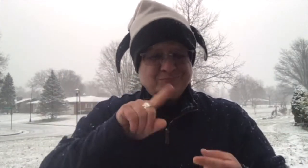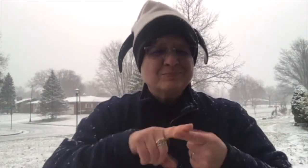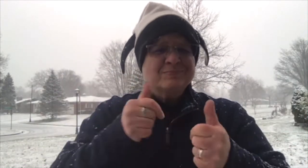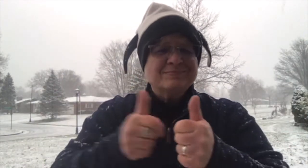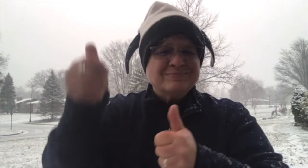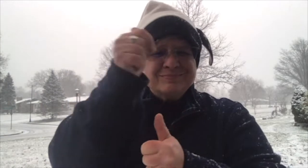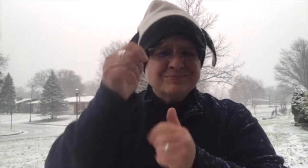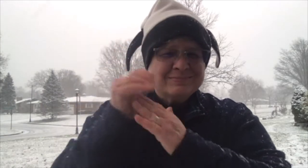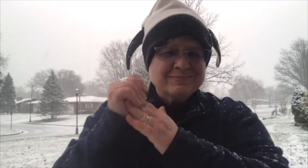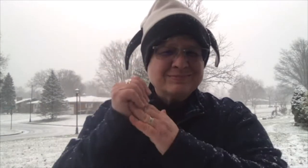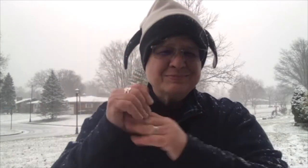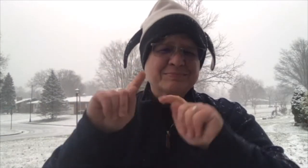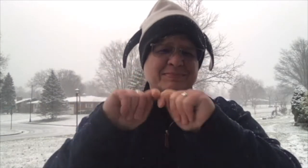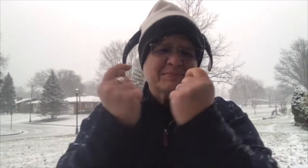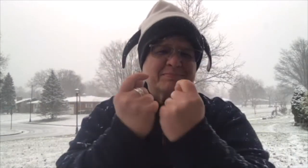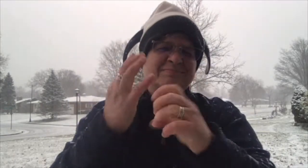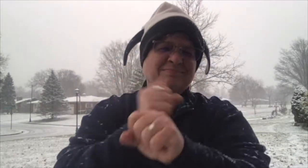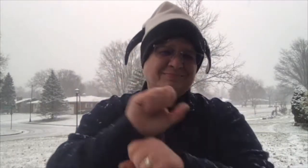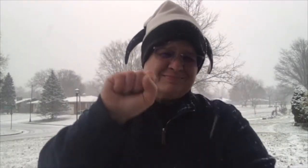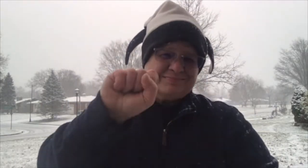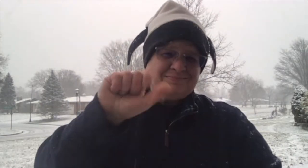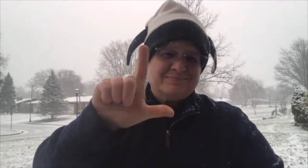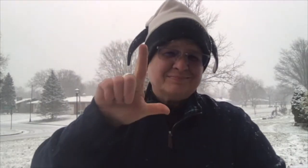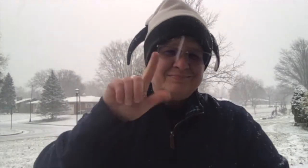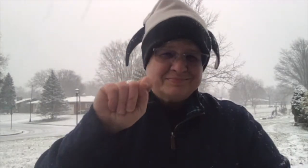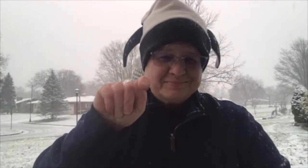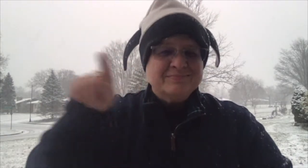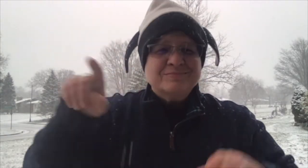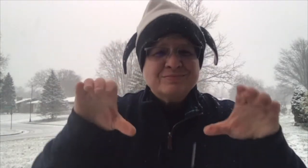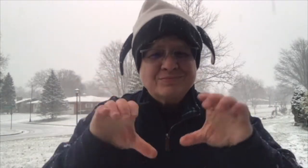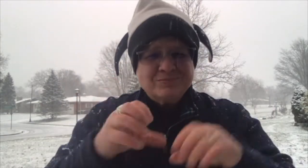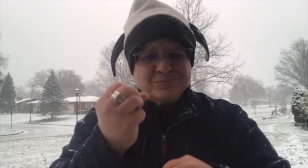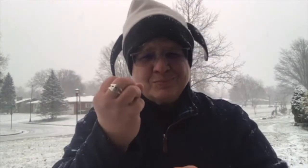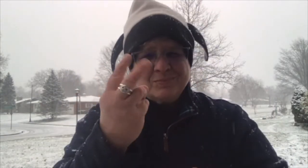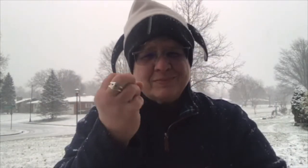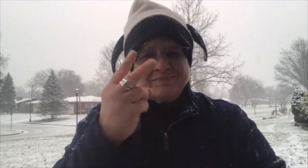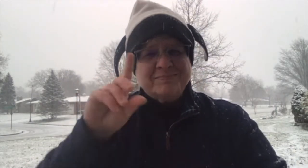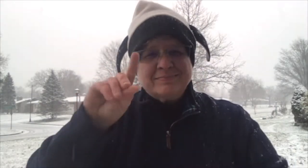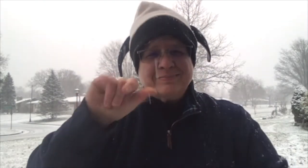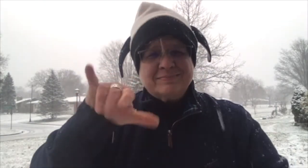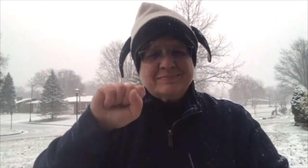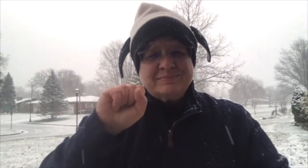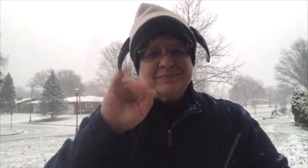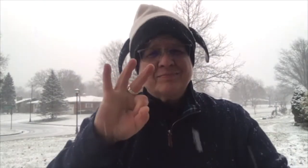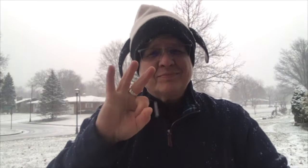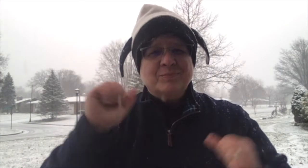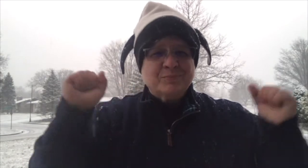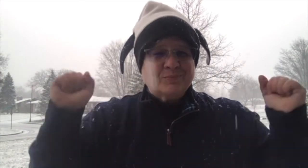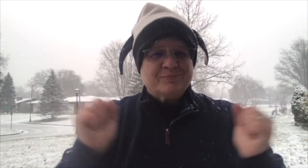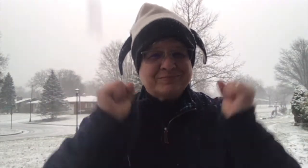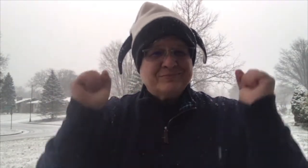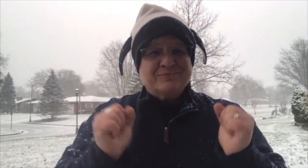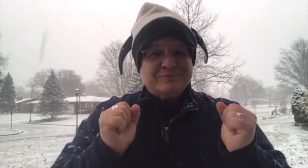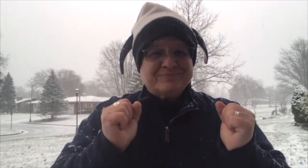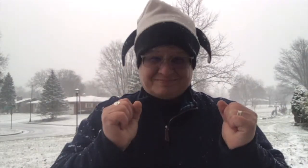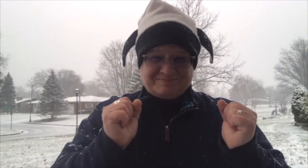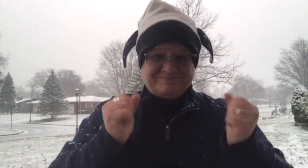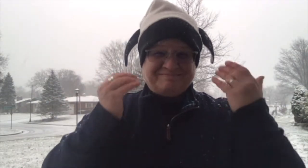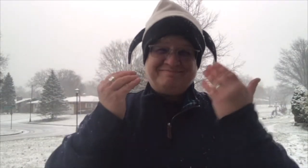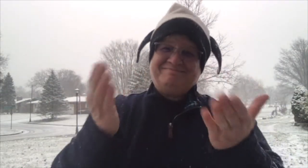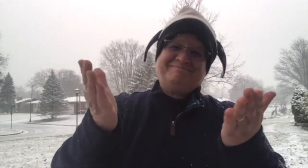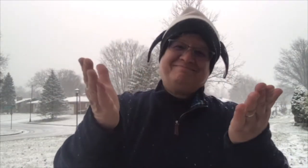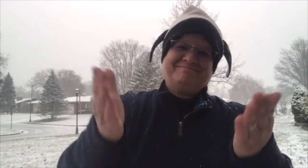to introduce you all to our senior leadership team performing the 12 days of winter enjoy